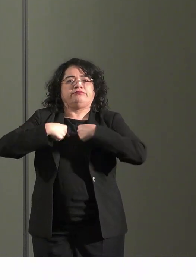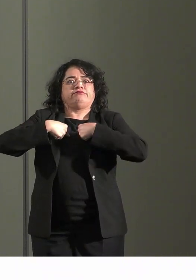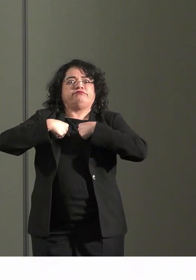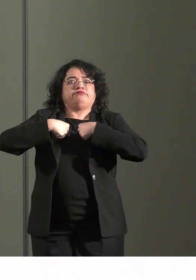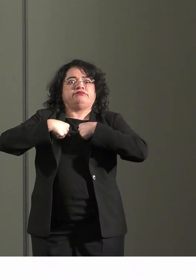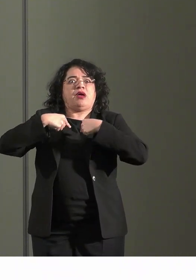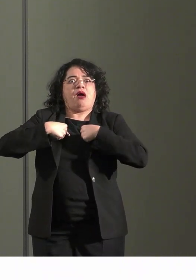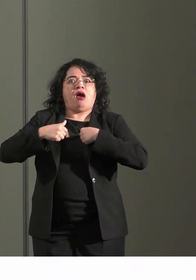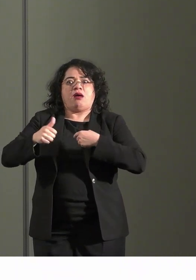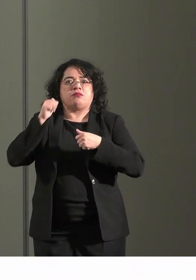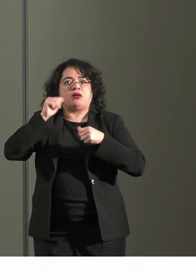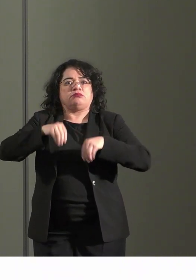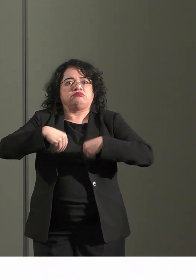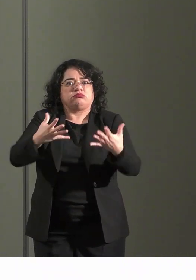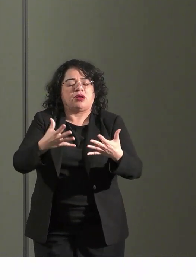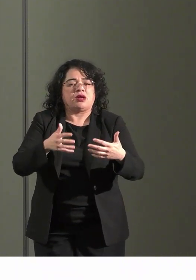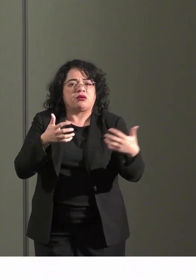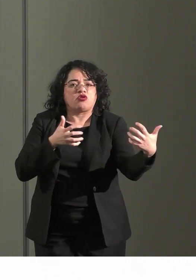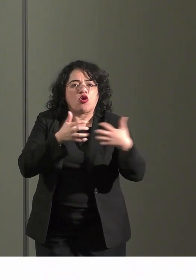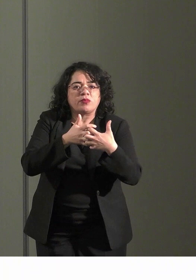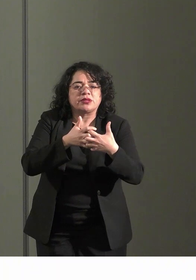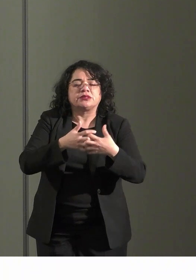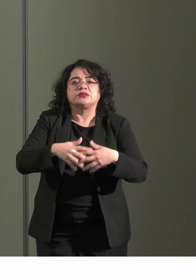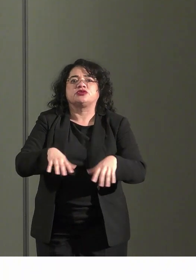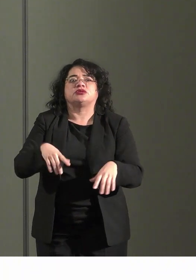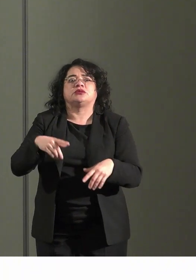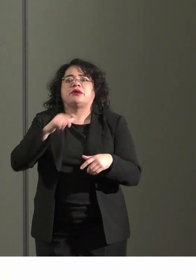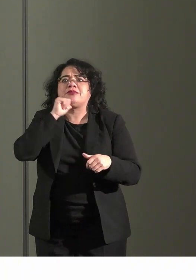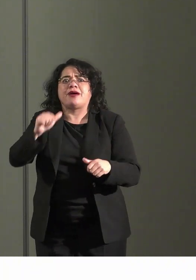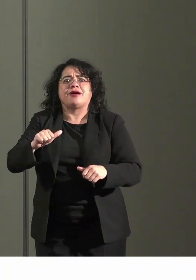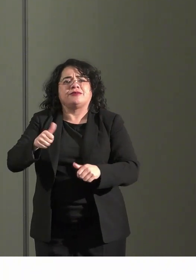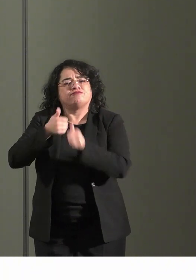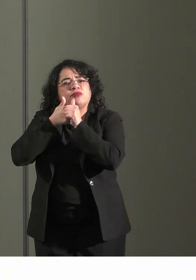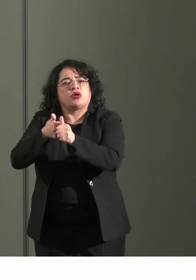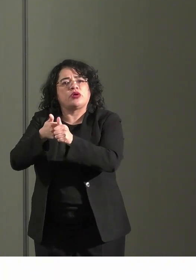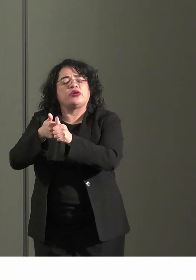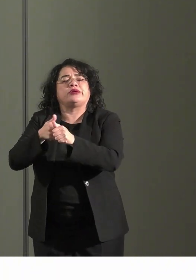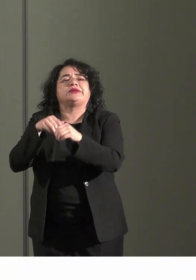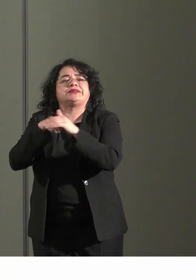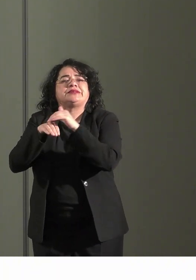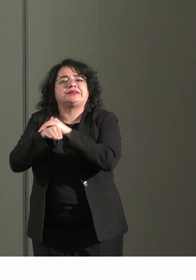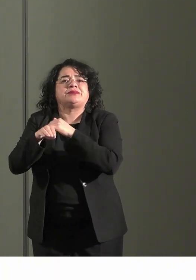accommodating or meeting an accessibility Act or human rights violation no one wants that.